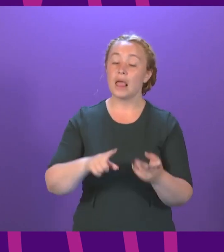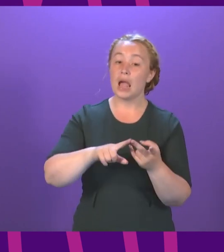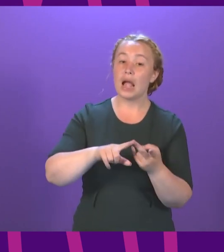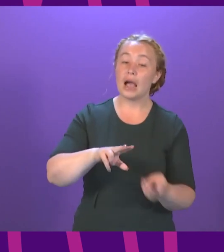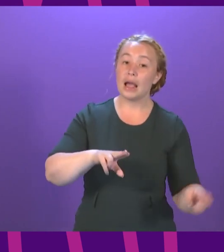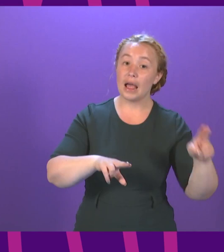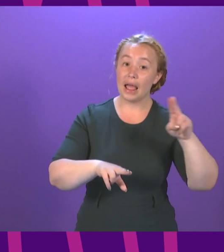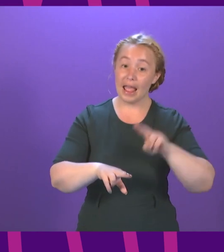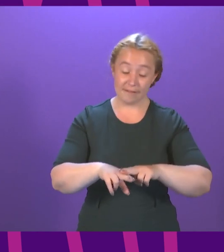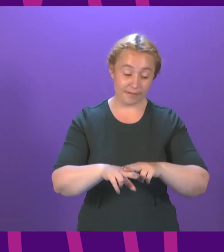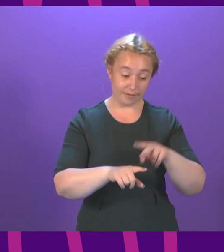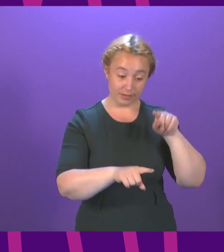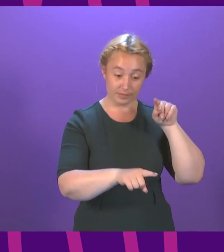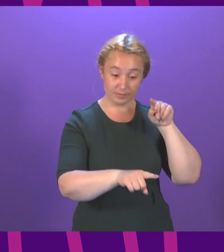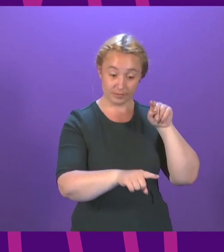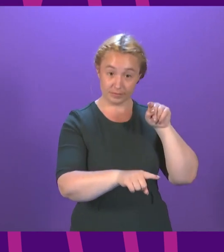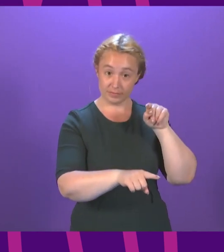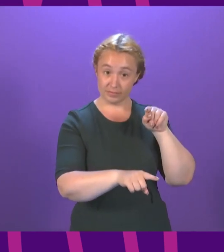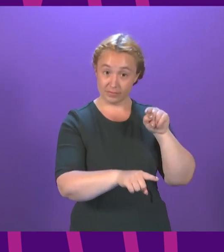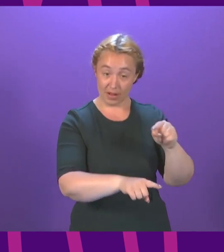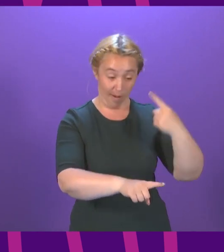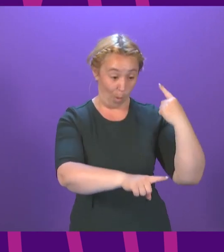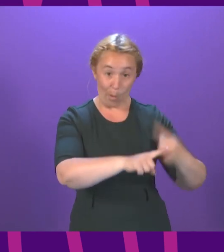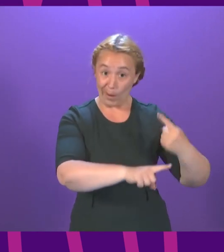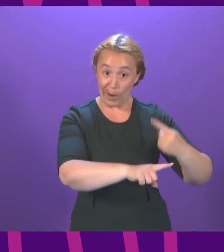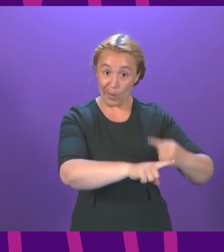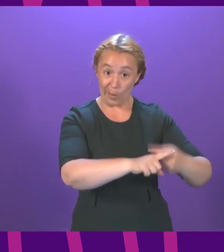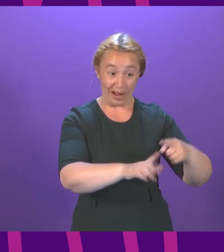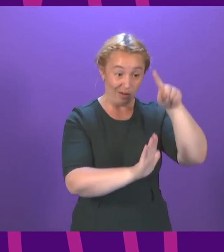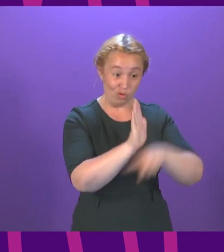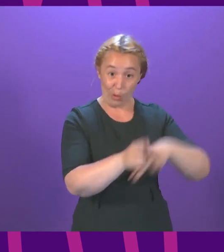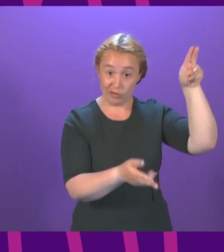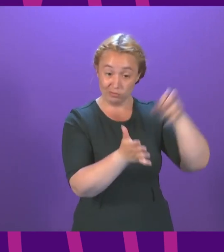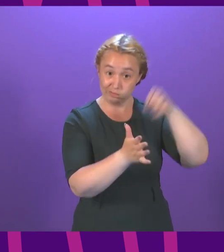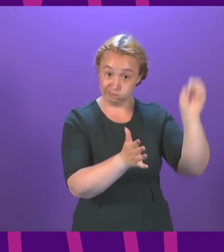in, on the one hand, asking us to go faster in easing restrictions and, on the other,